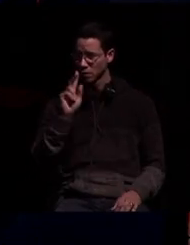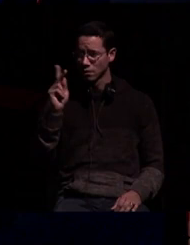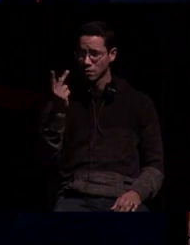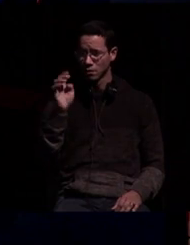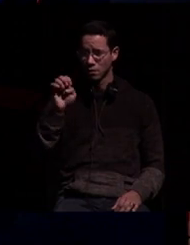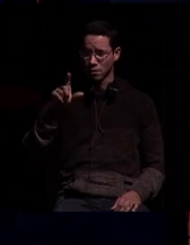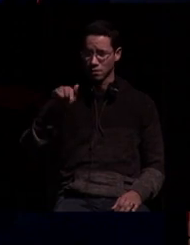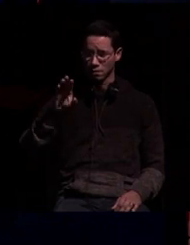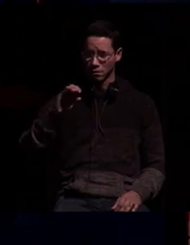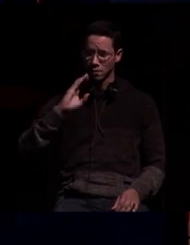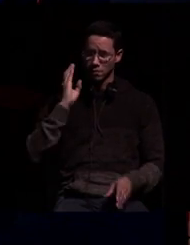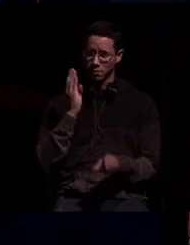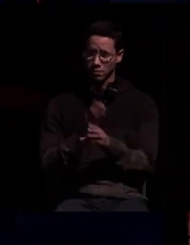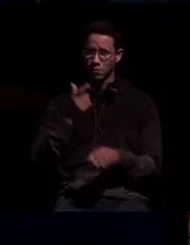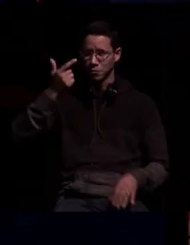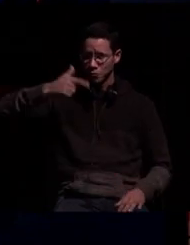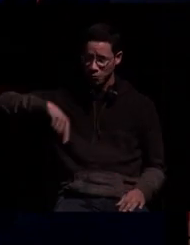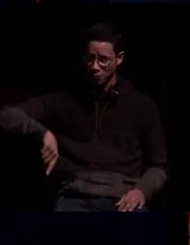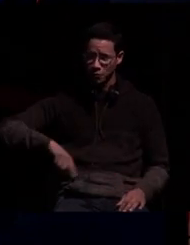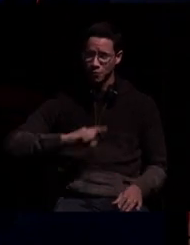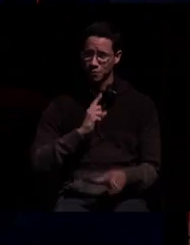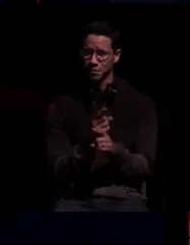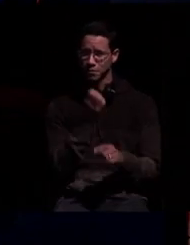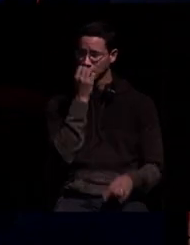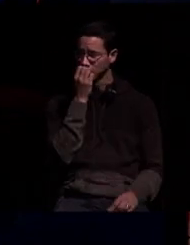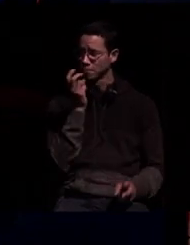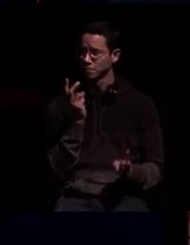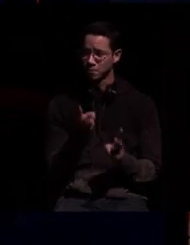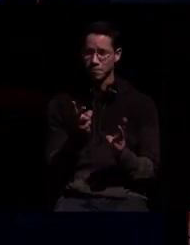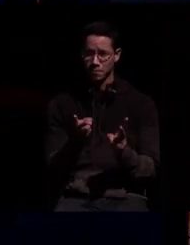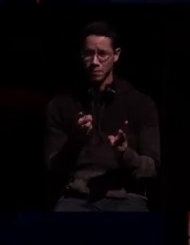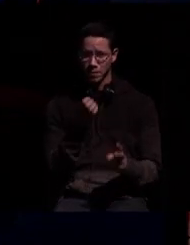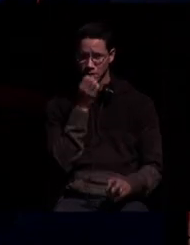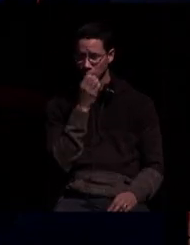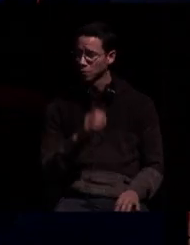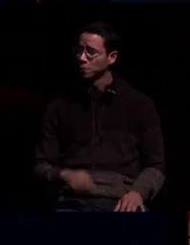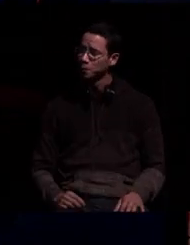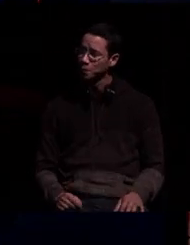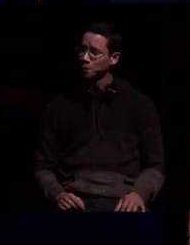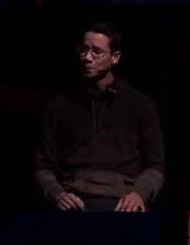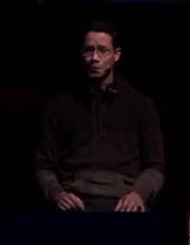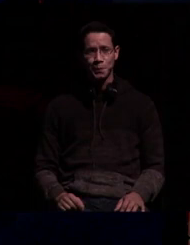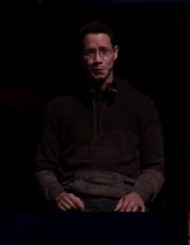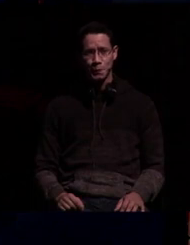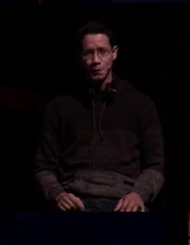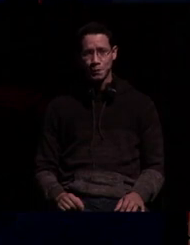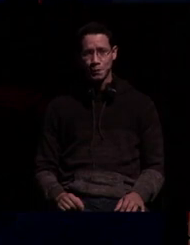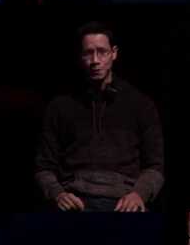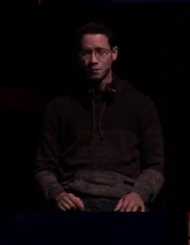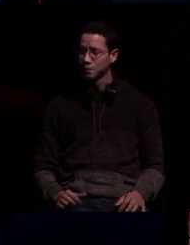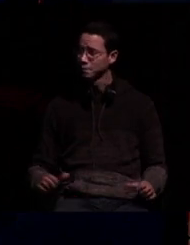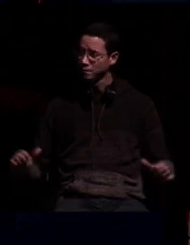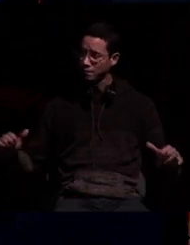It’s always nice to see these people again. And in this fruitful, quite inspiring circumstance,